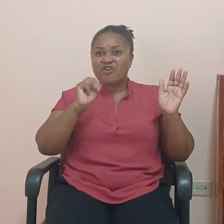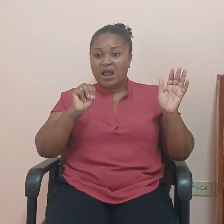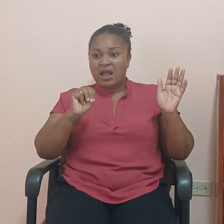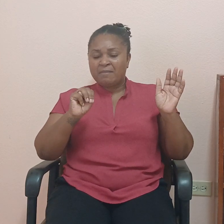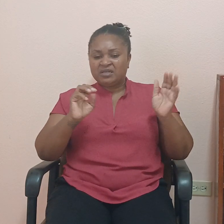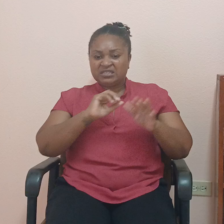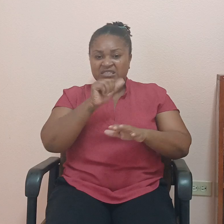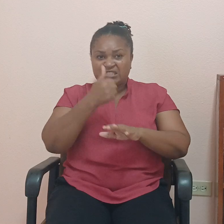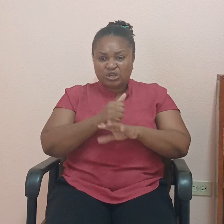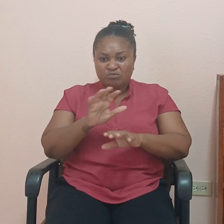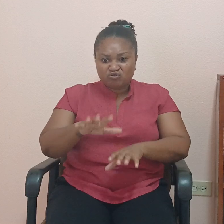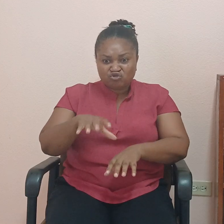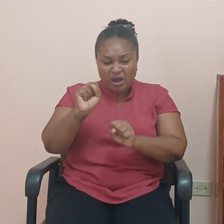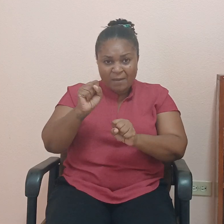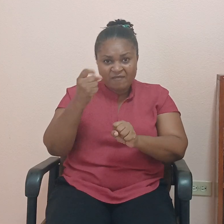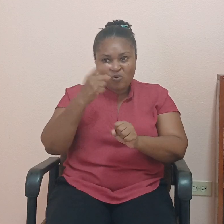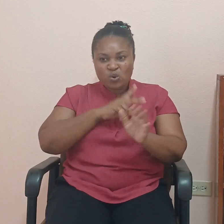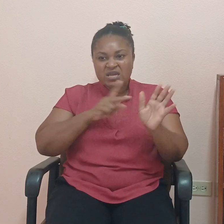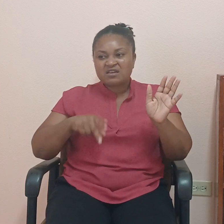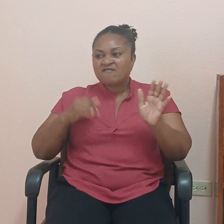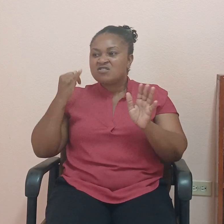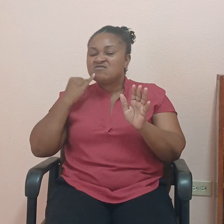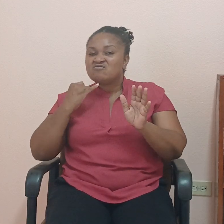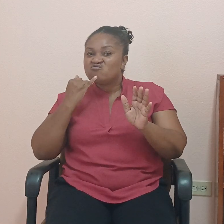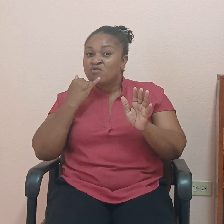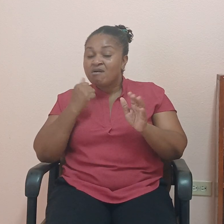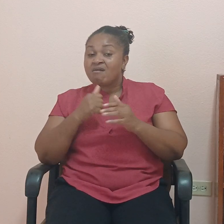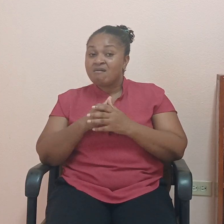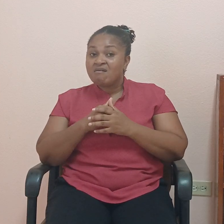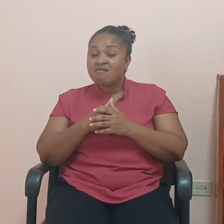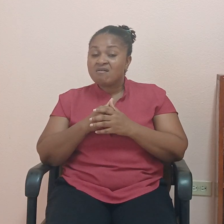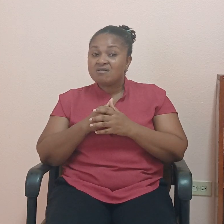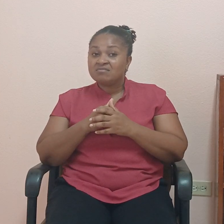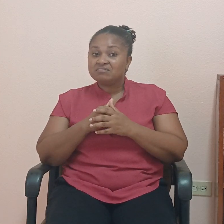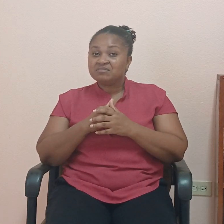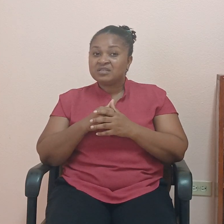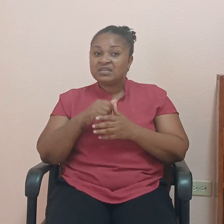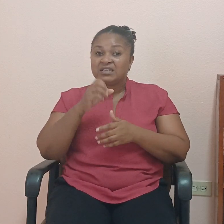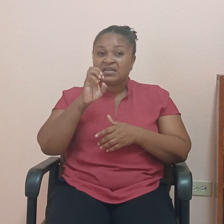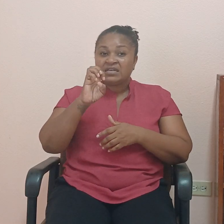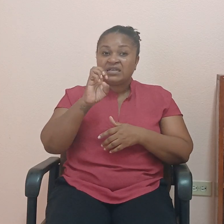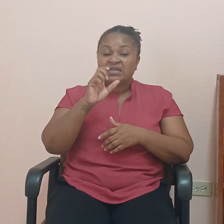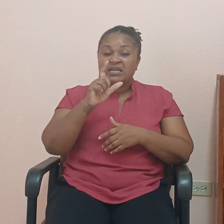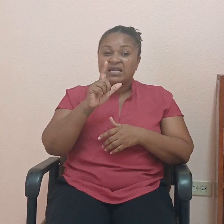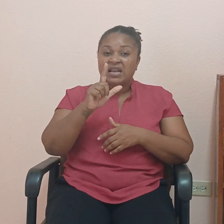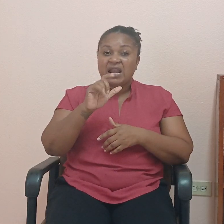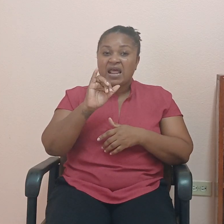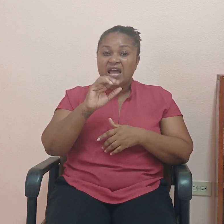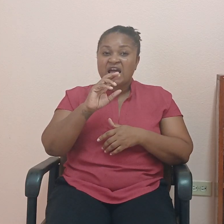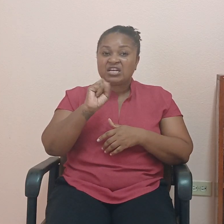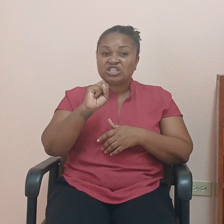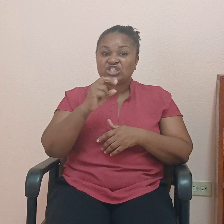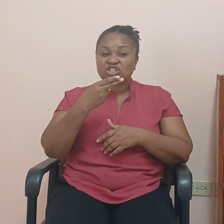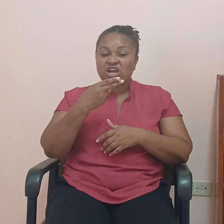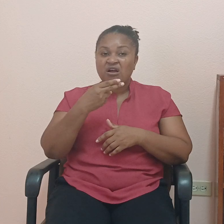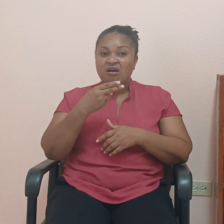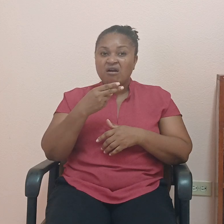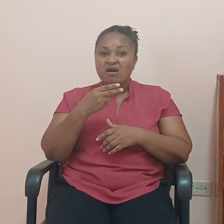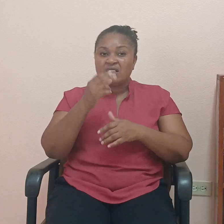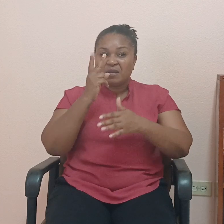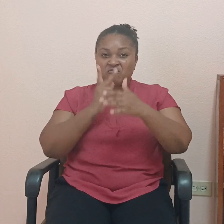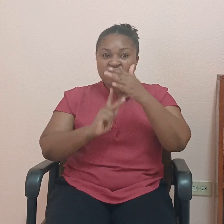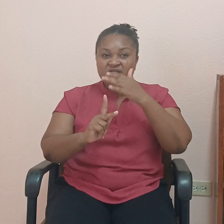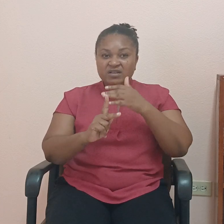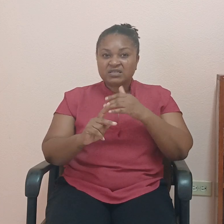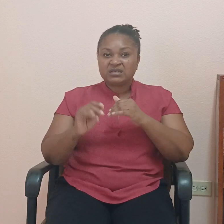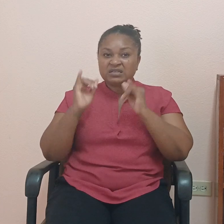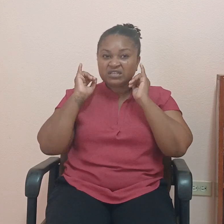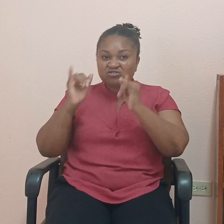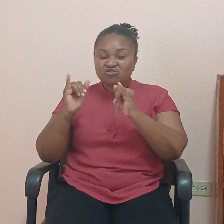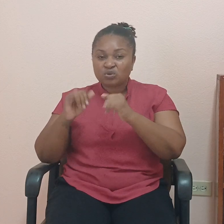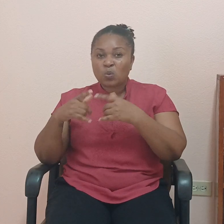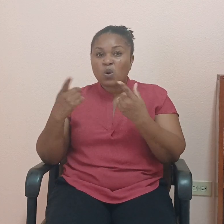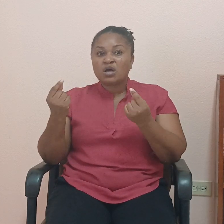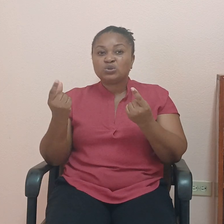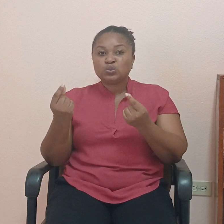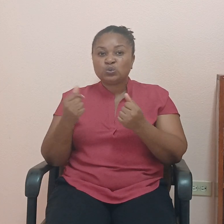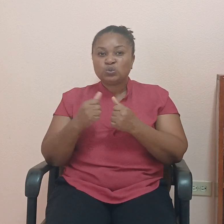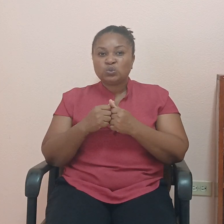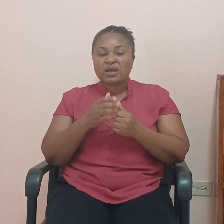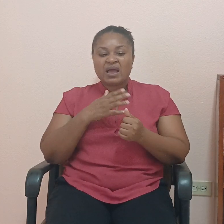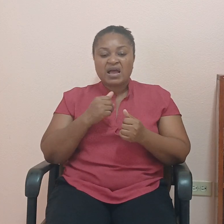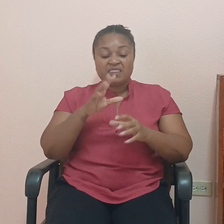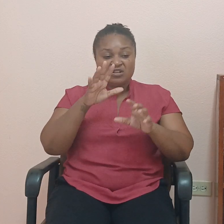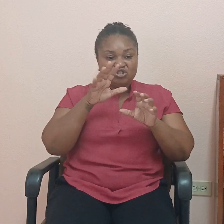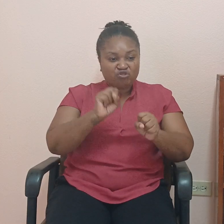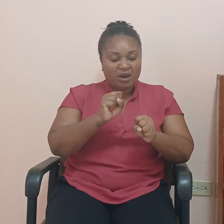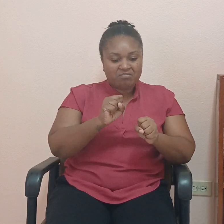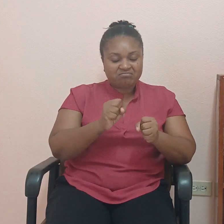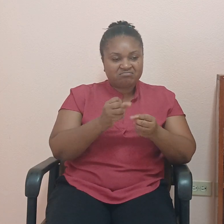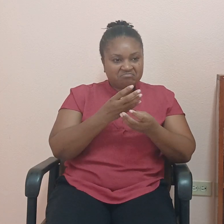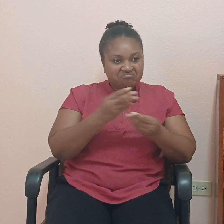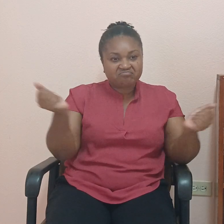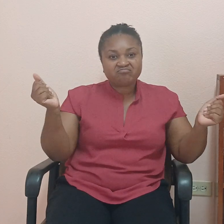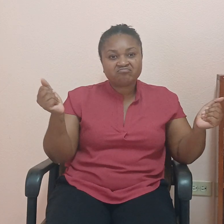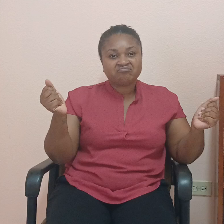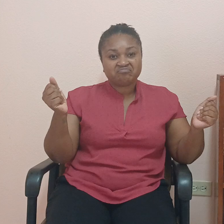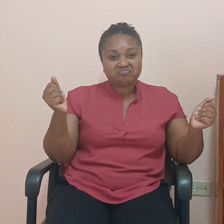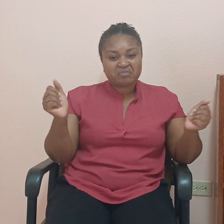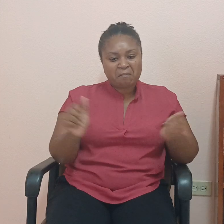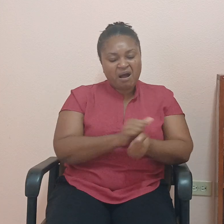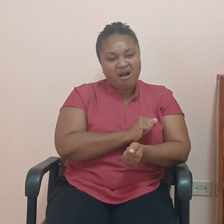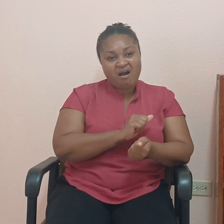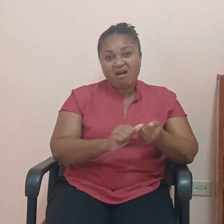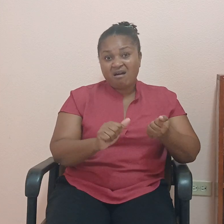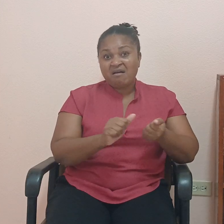THE KING OF ISREAL. ELISHA INSTRUCTED HIM WHAT TO DO AND THE TRAP WAS THAWARTED. WHEN THE KING OF